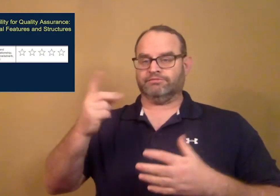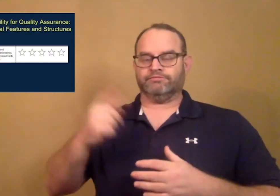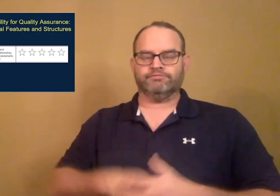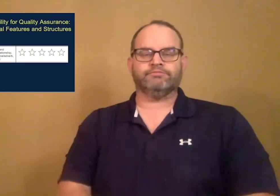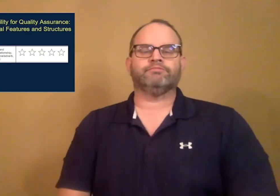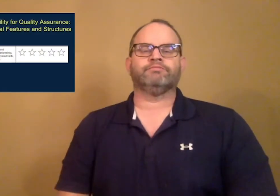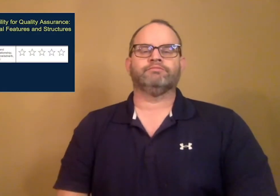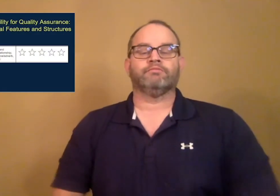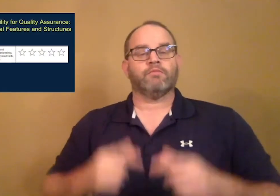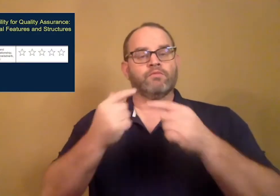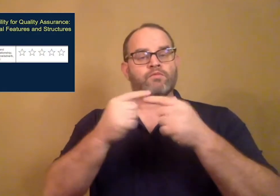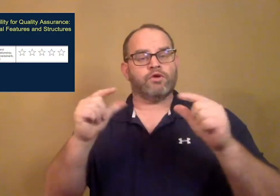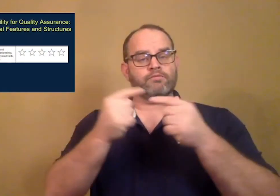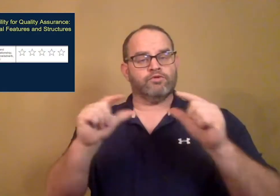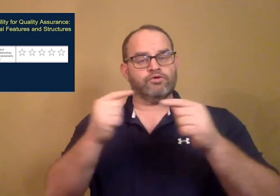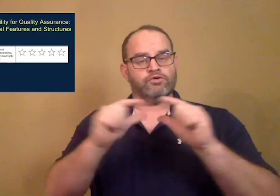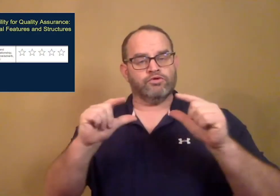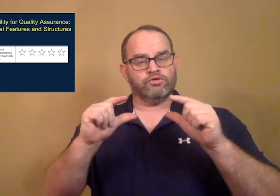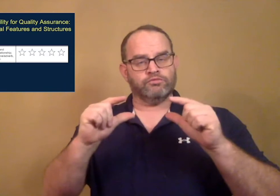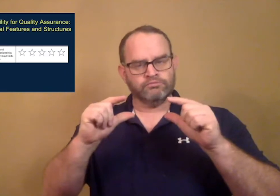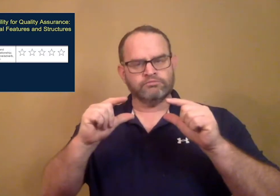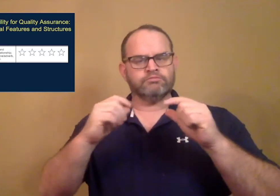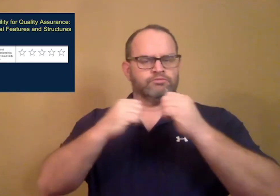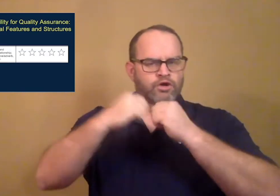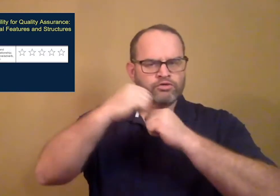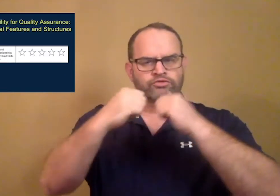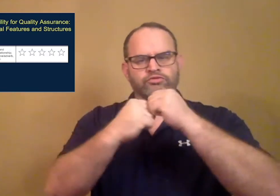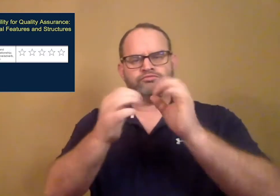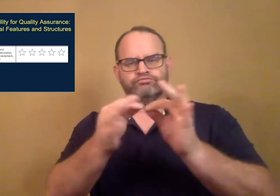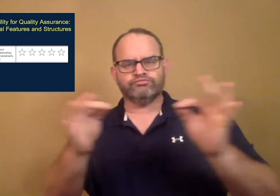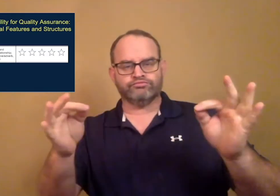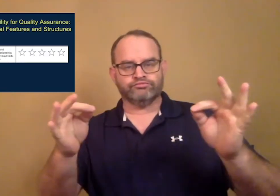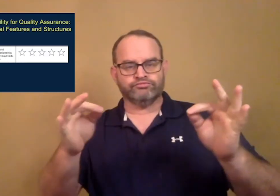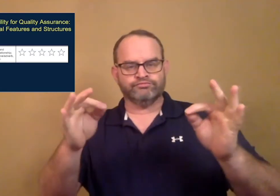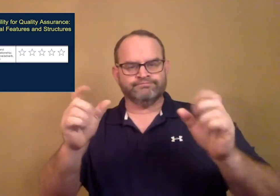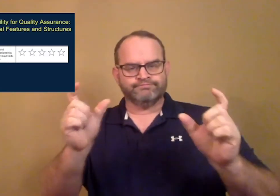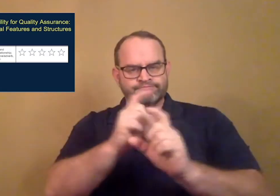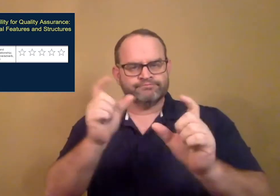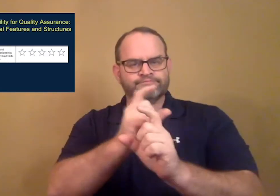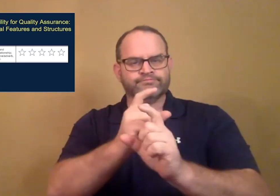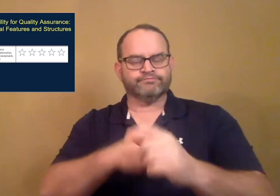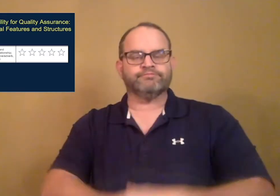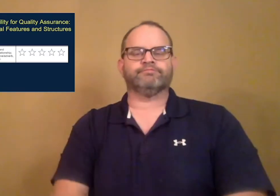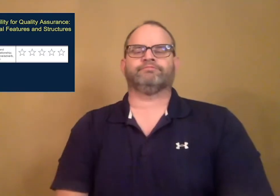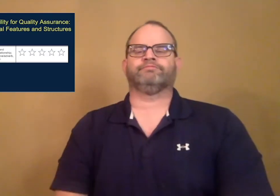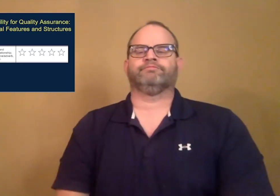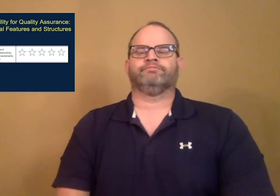The second category is, use of grammatical features and structures.